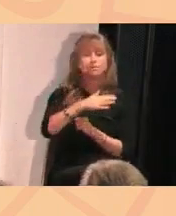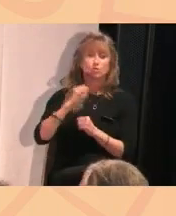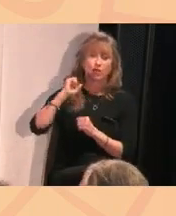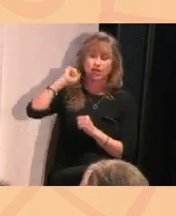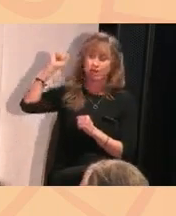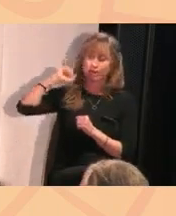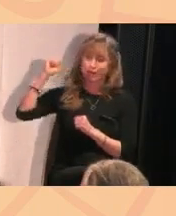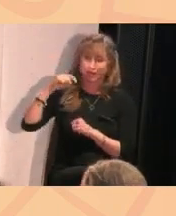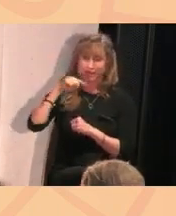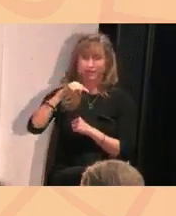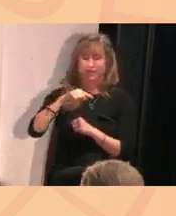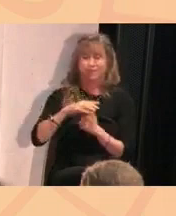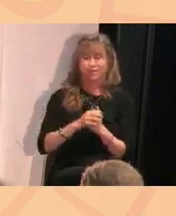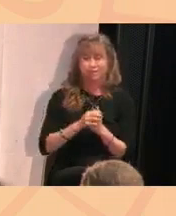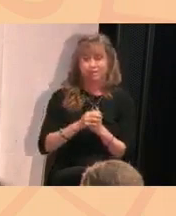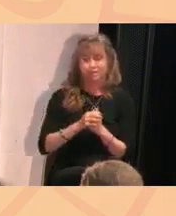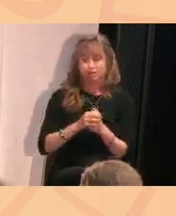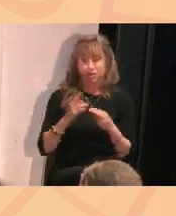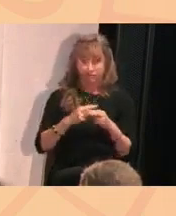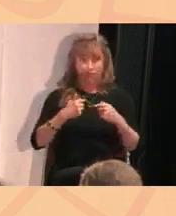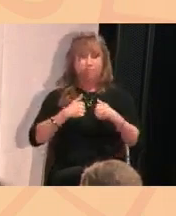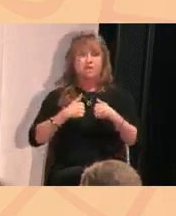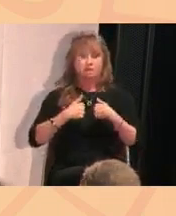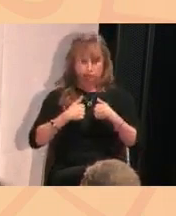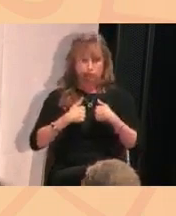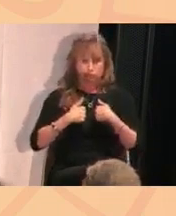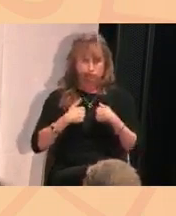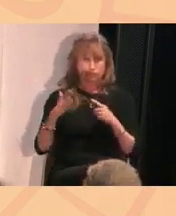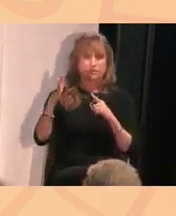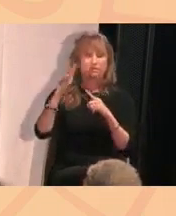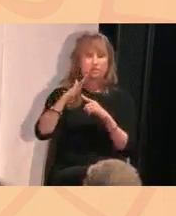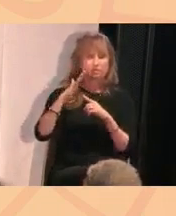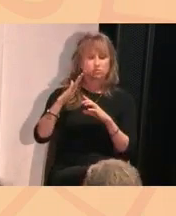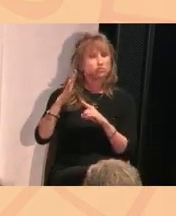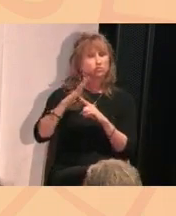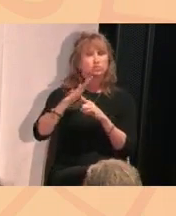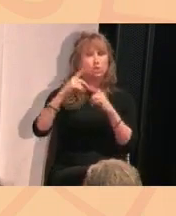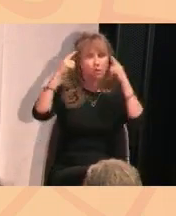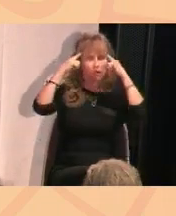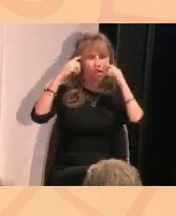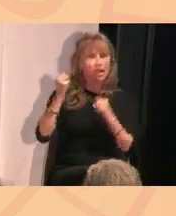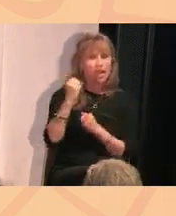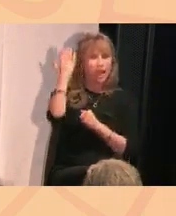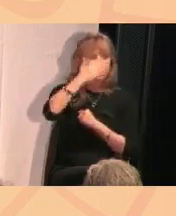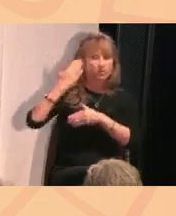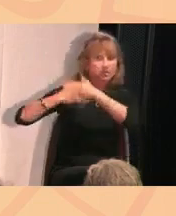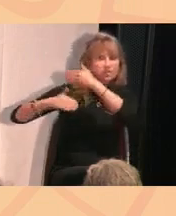with the history of the site as well. And there were two Aboriginal executions on this site.